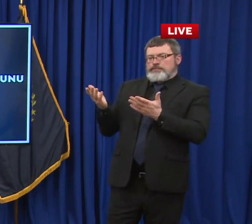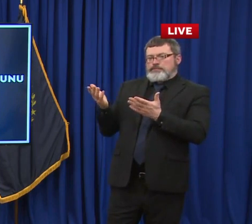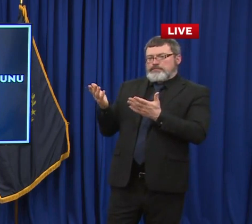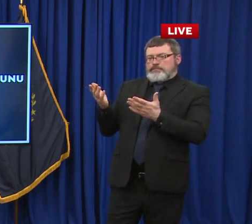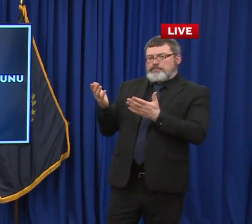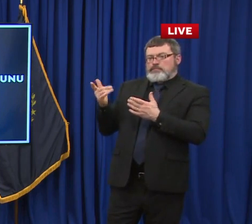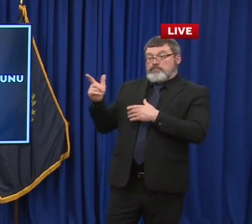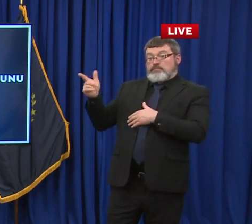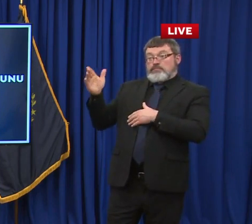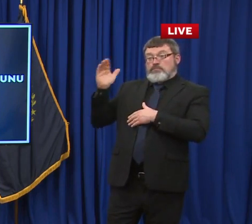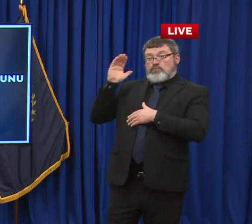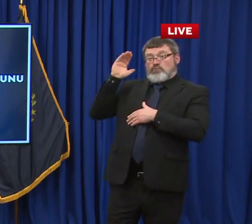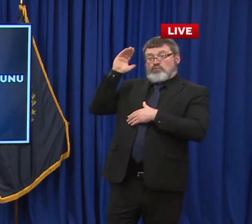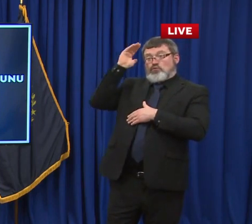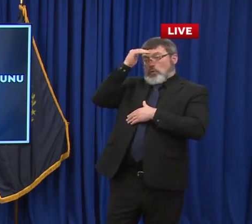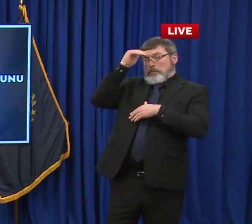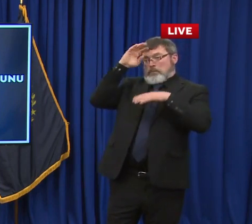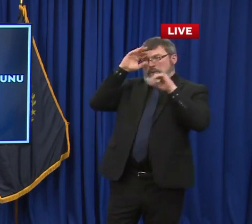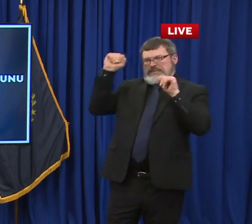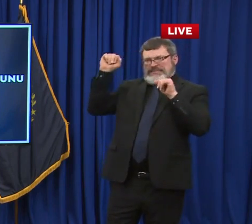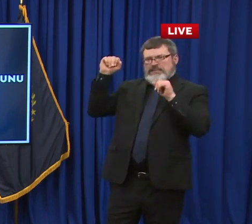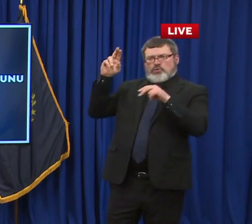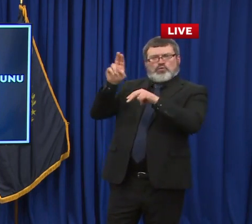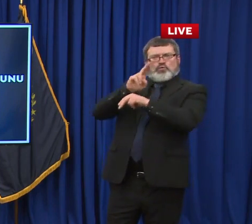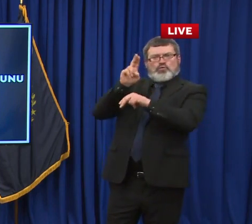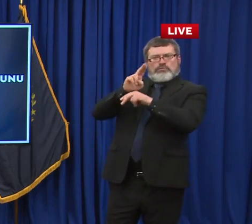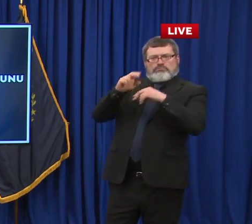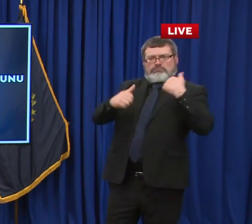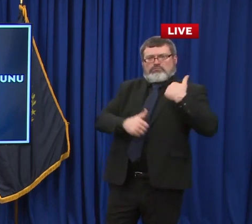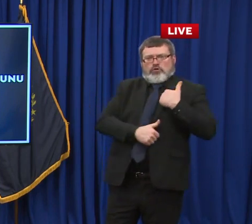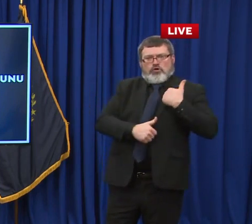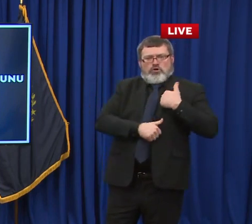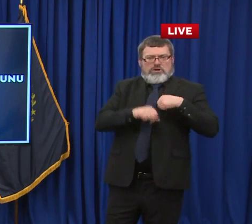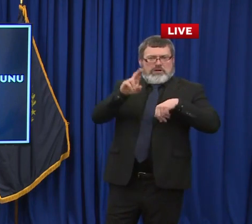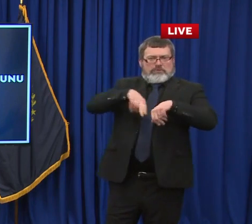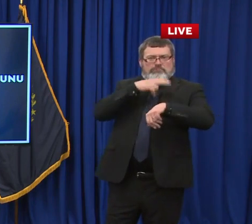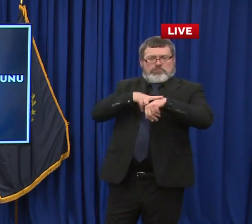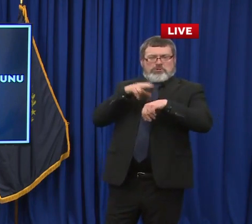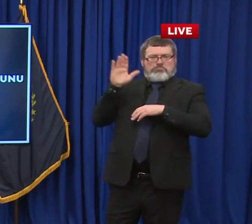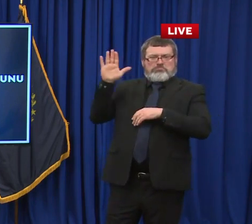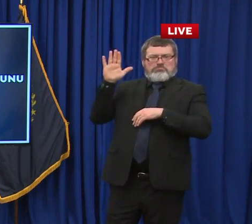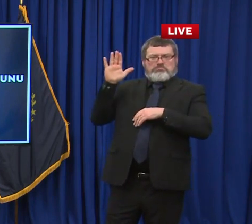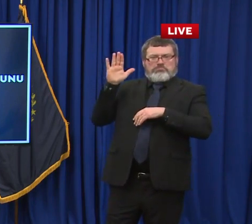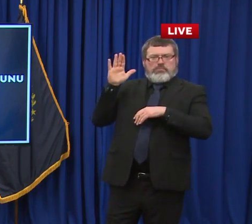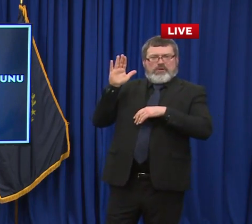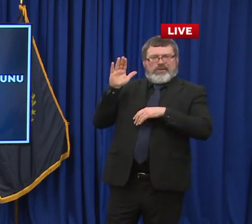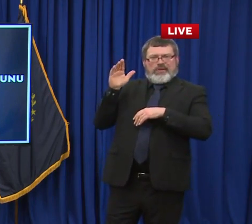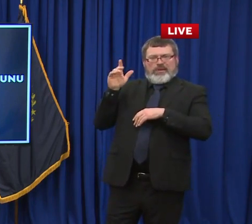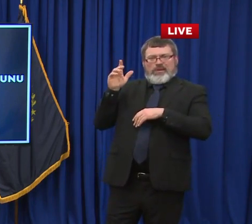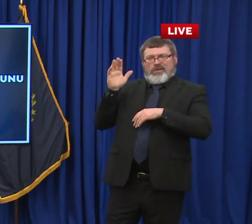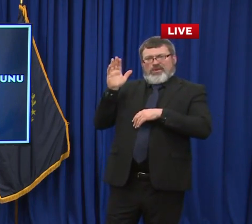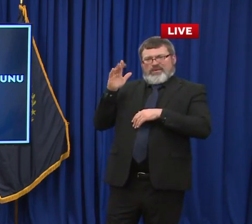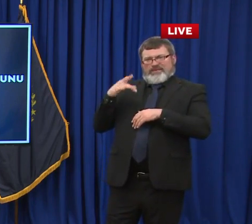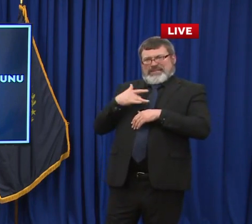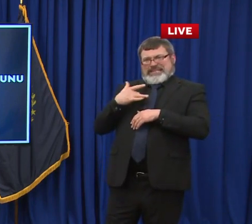YOU WROTE A LETTER TO THE ADMINISTRATION A FEW WEEKS AGO SAYING THE NATIONAL GUARD WOULD BE CRITICAL IN DISTRIBUTING THE STUFF DEVICE AVAILABLE.